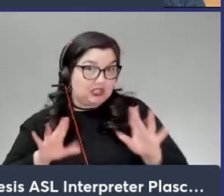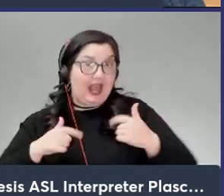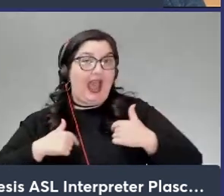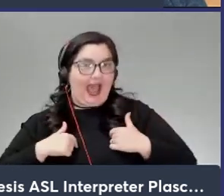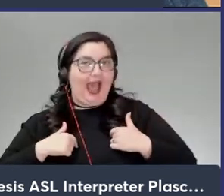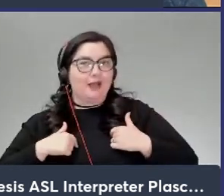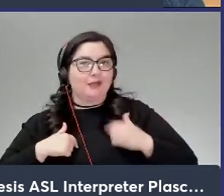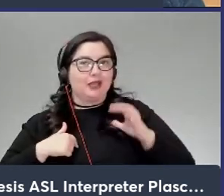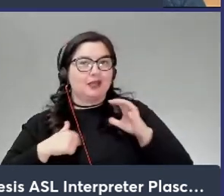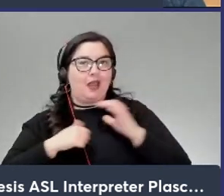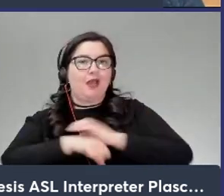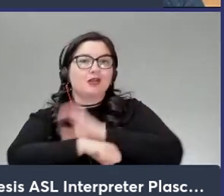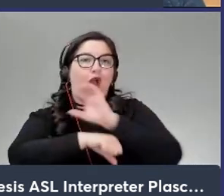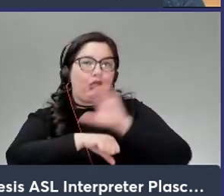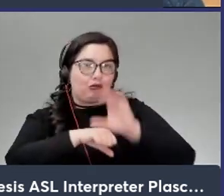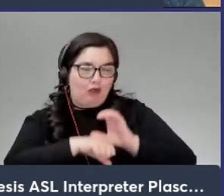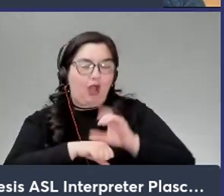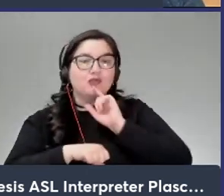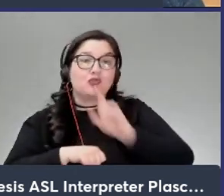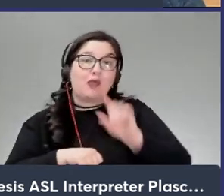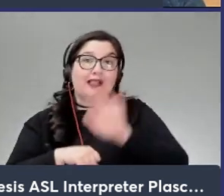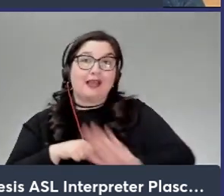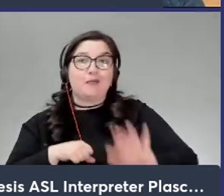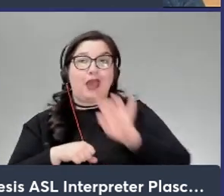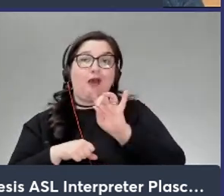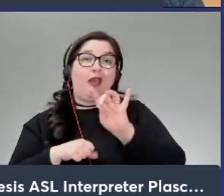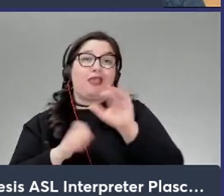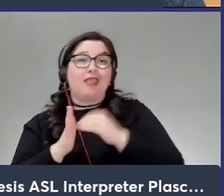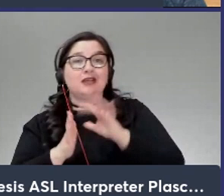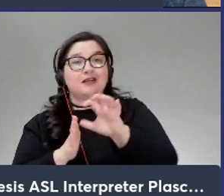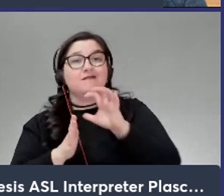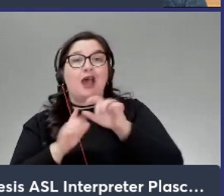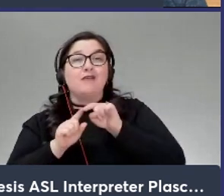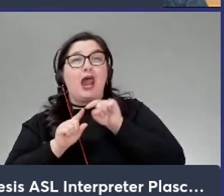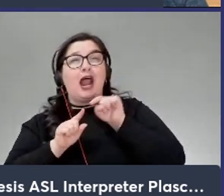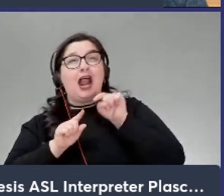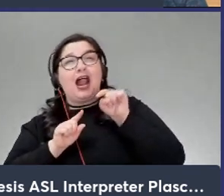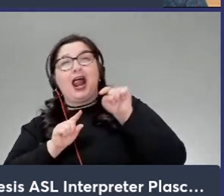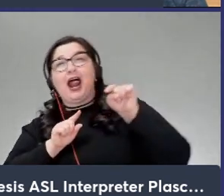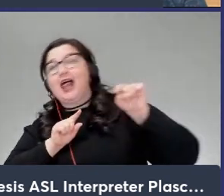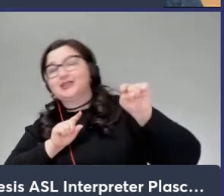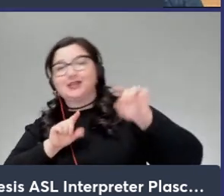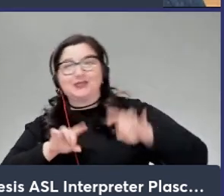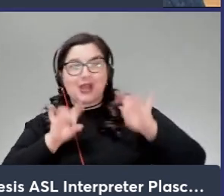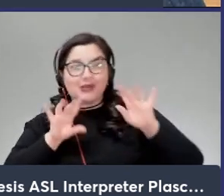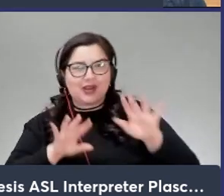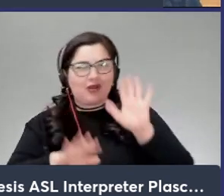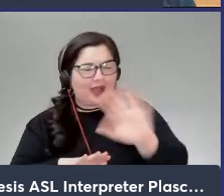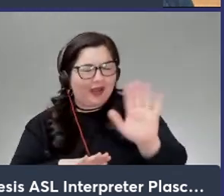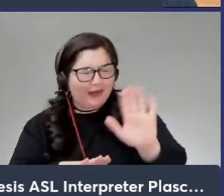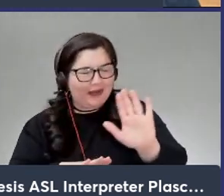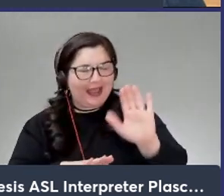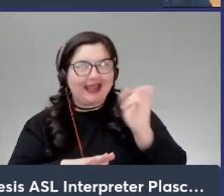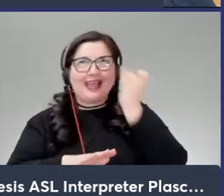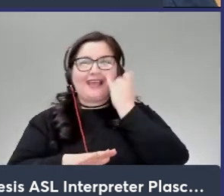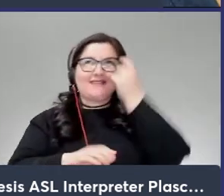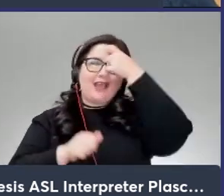So about 8,500 miles away from me. So it's a long distance away. If I remember correctly, that's probably around,